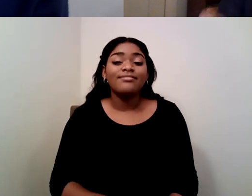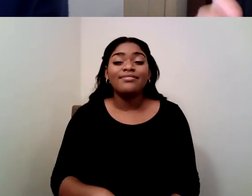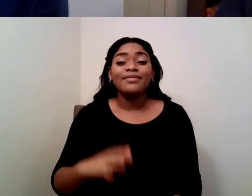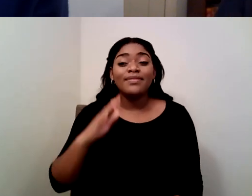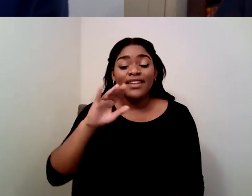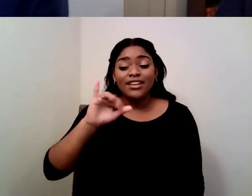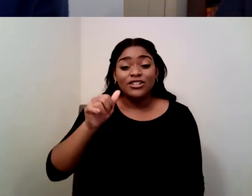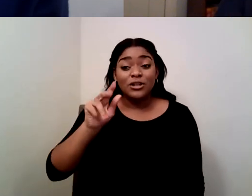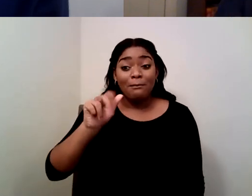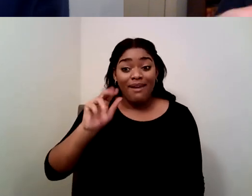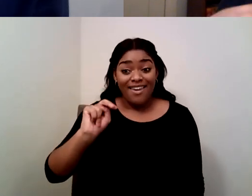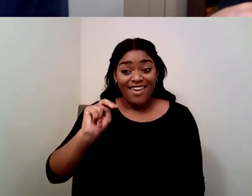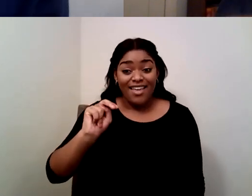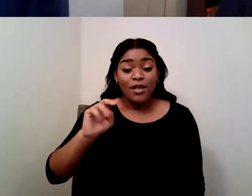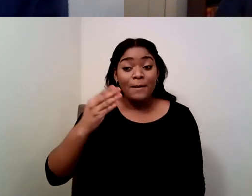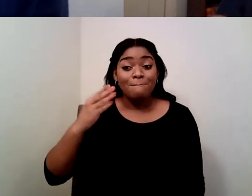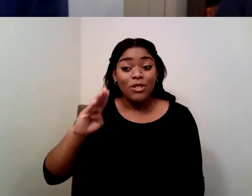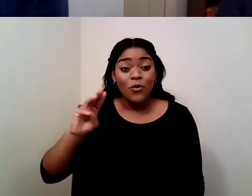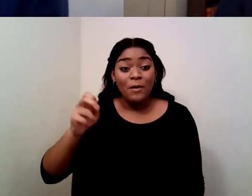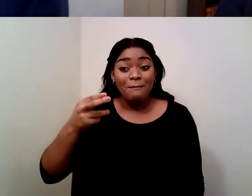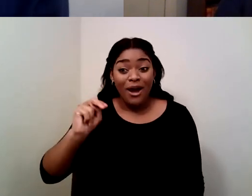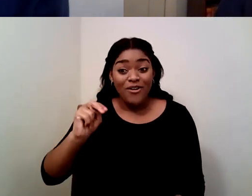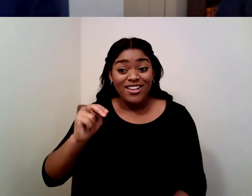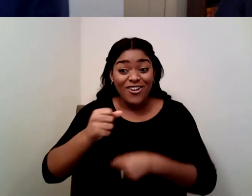Mountain coffee is really worth the price.